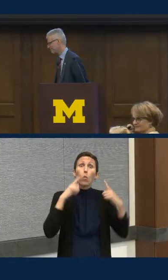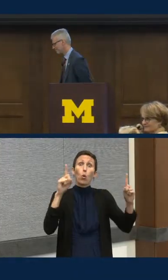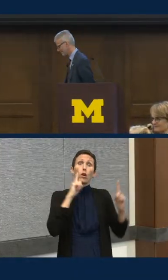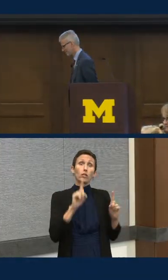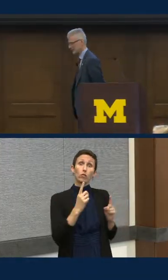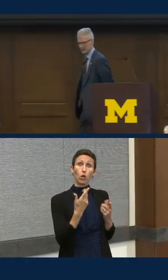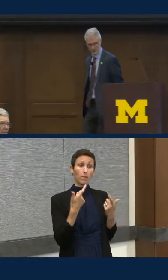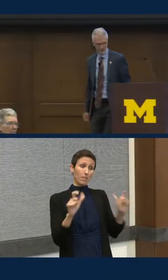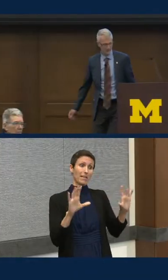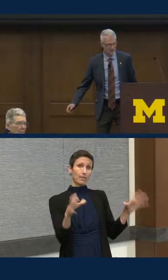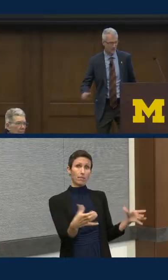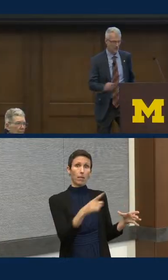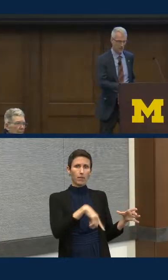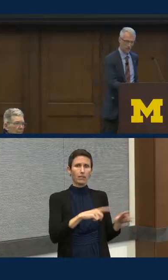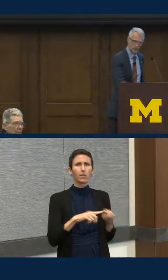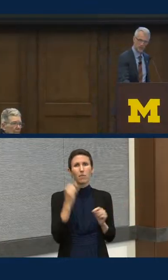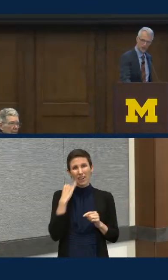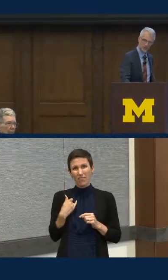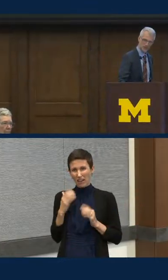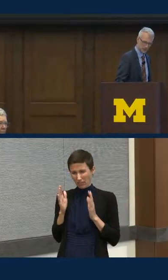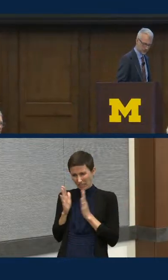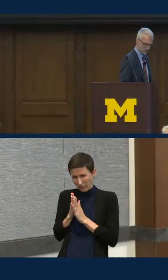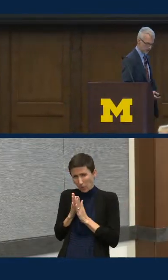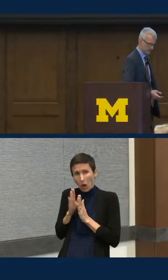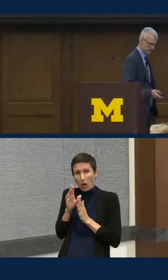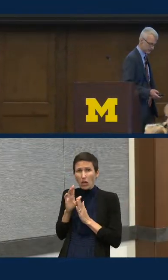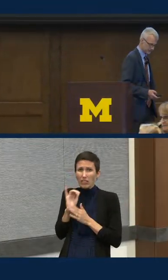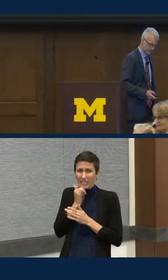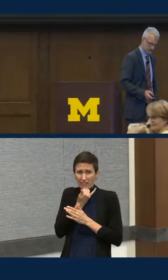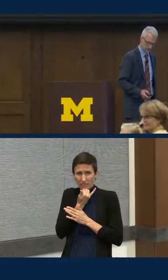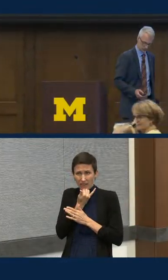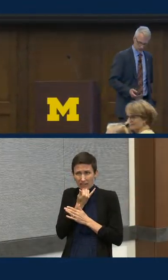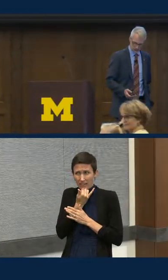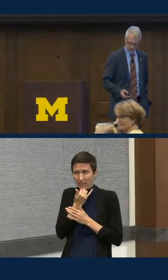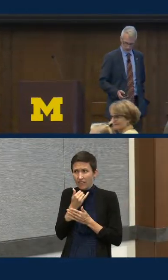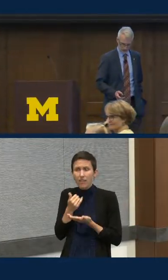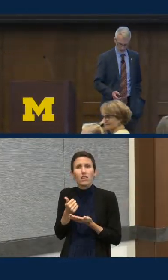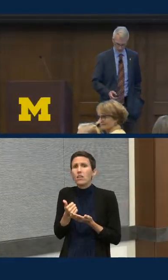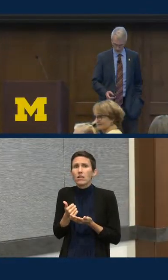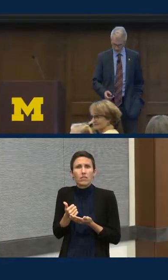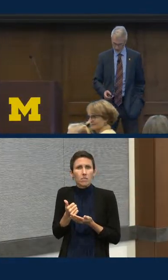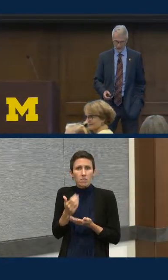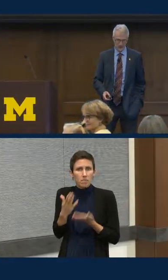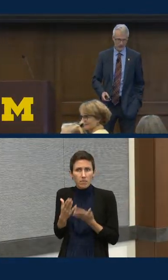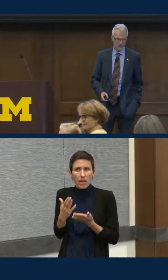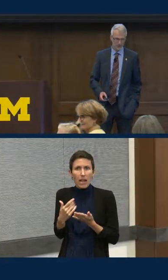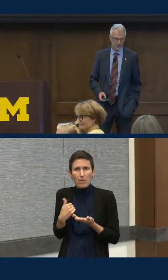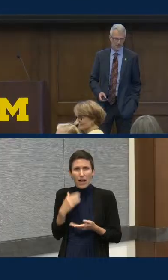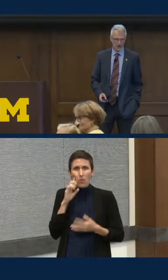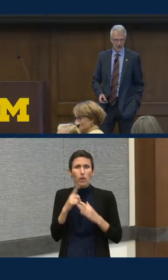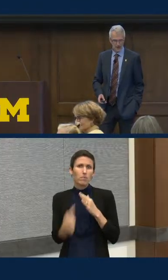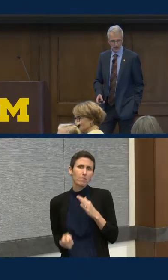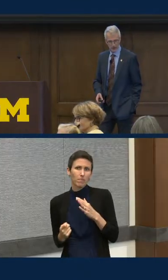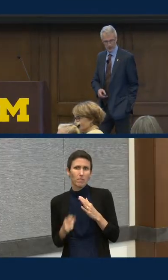wonderful. But if I have a small defect it will be seened